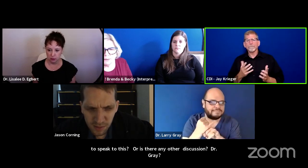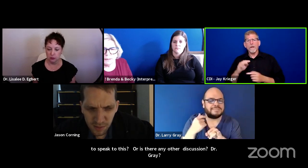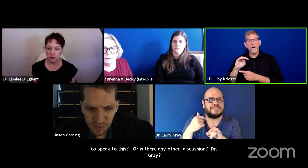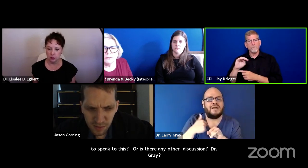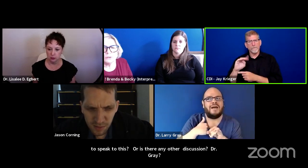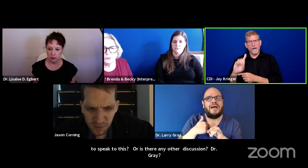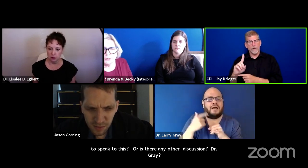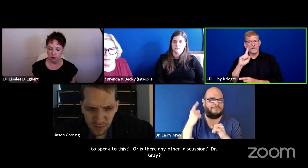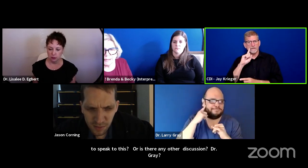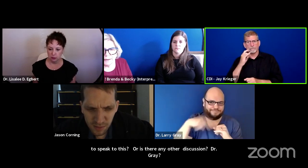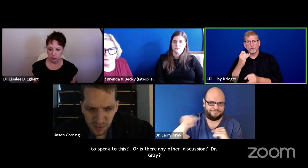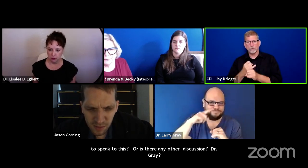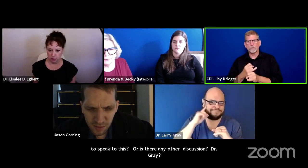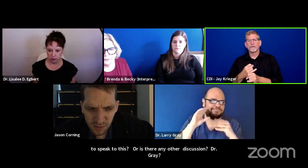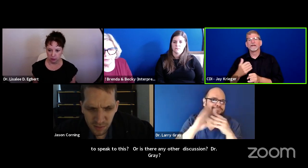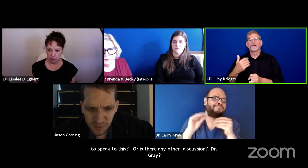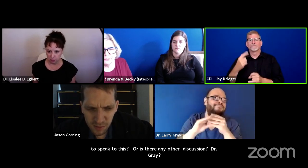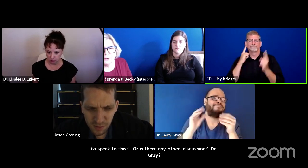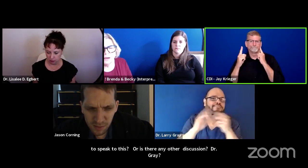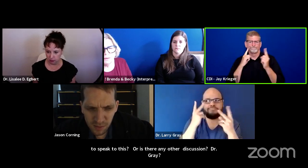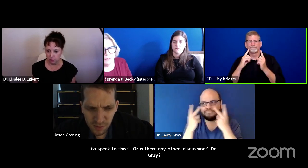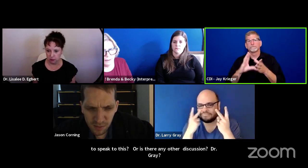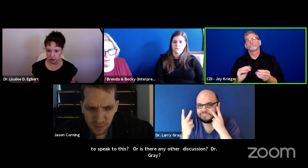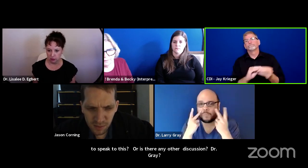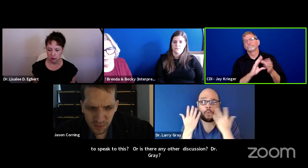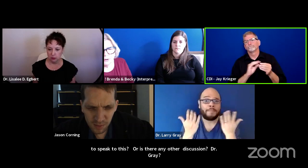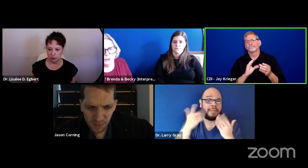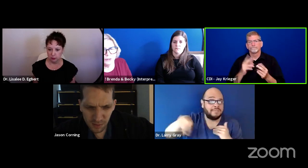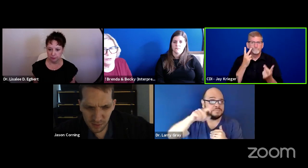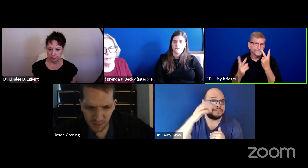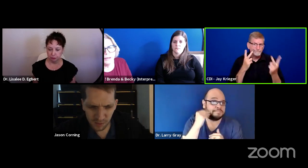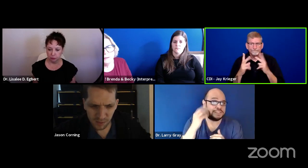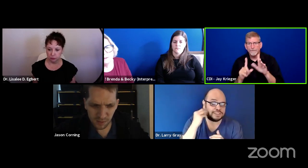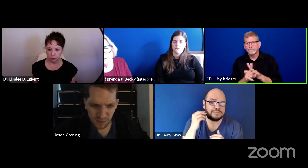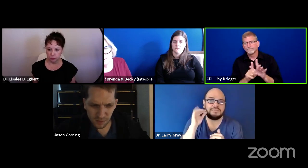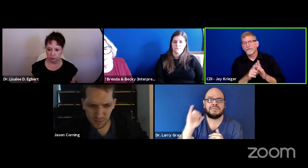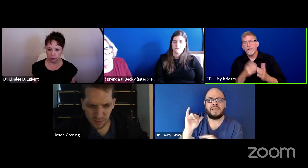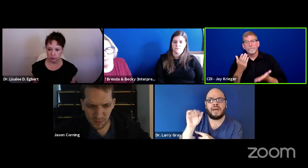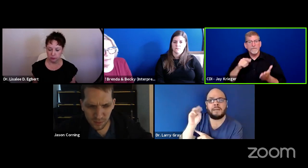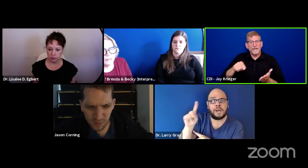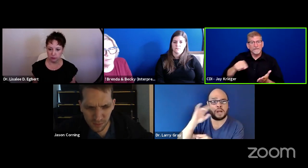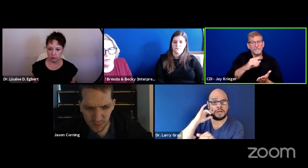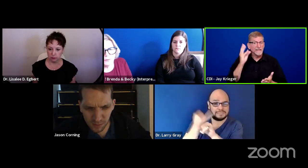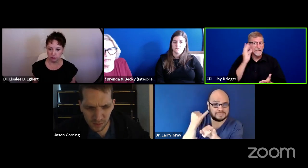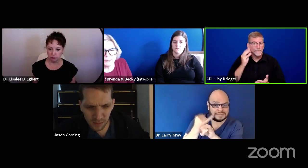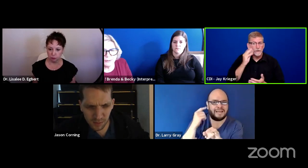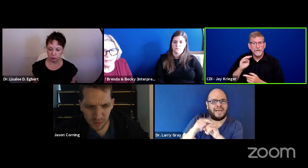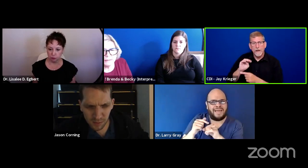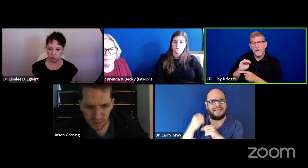But the Maryland School for the Deaf, and I've heard and maybe some of you have experienced